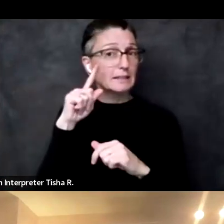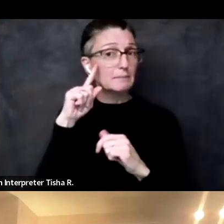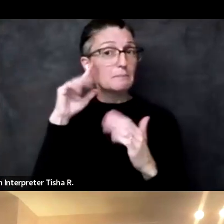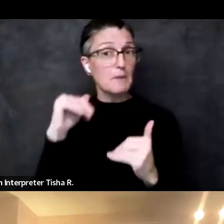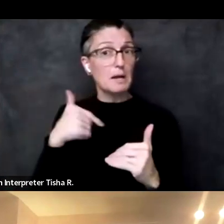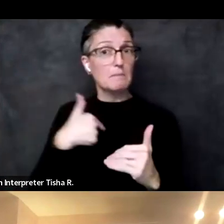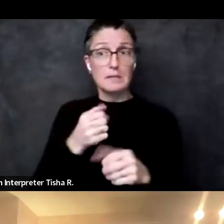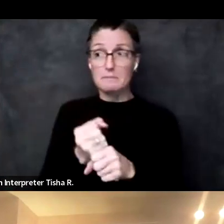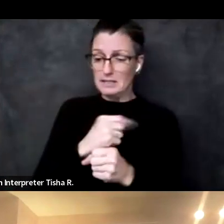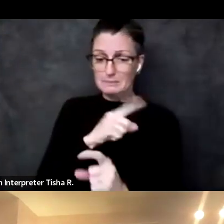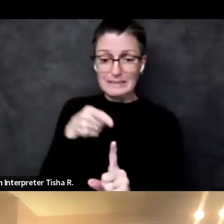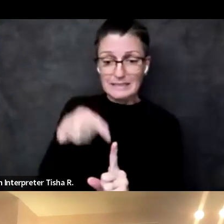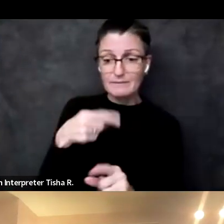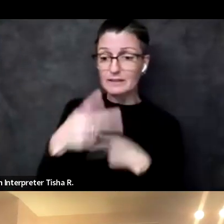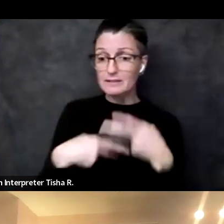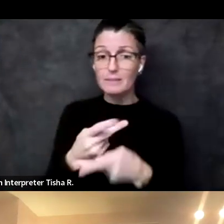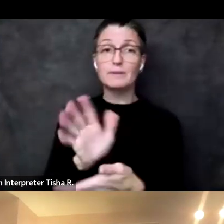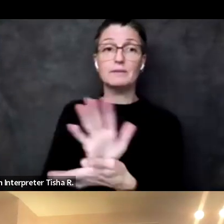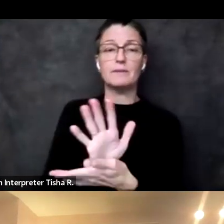and I think what I learned through the process